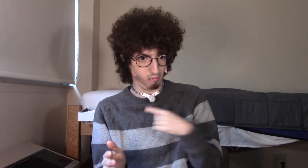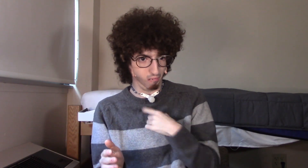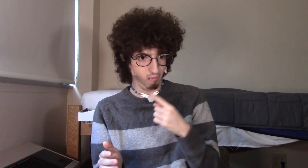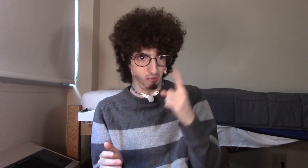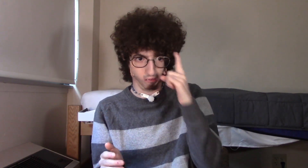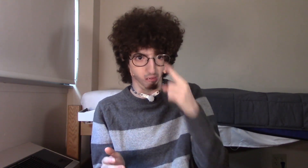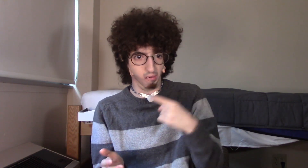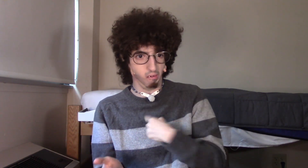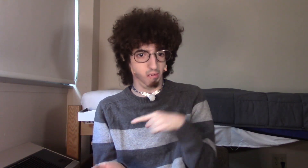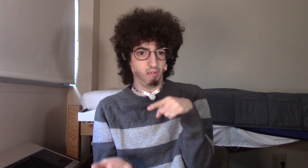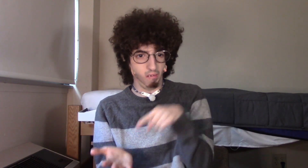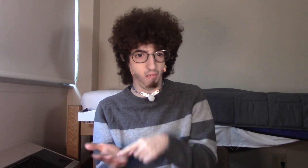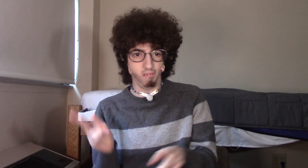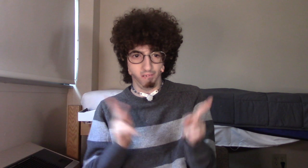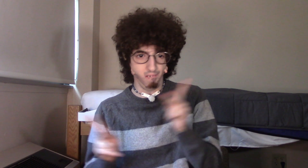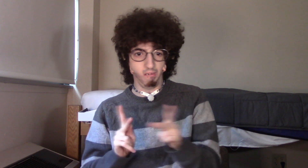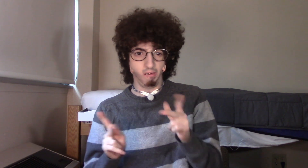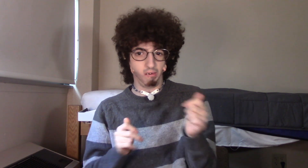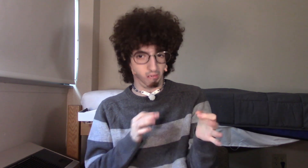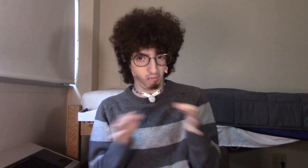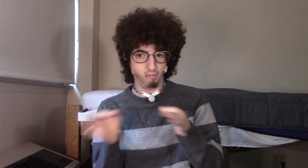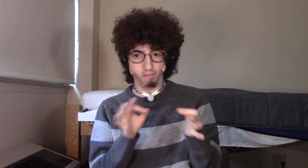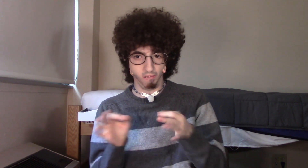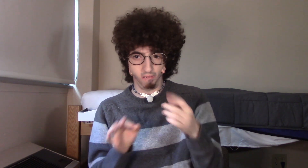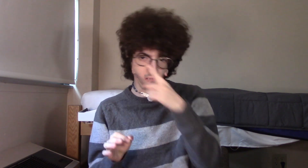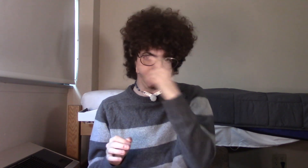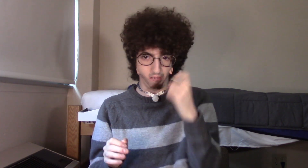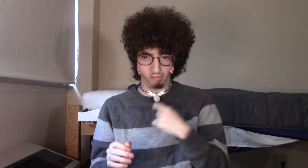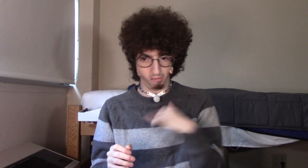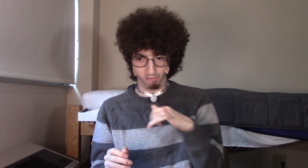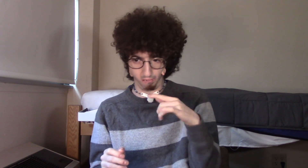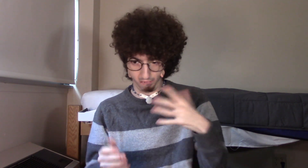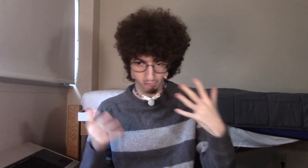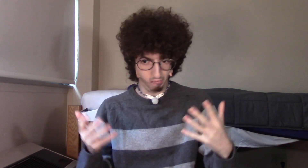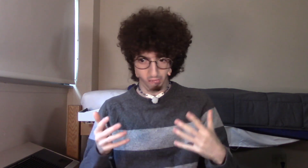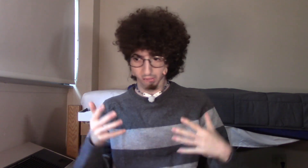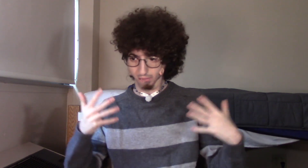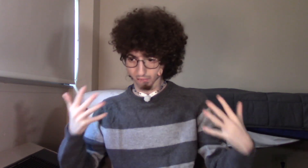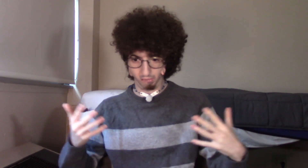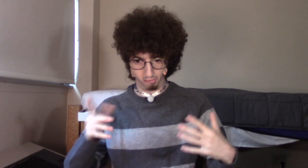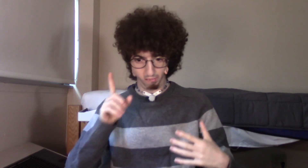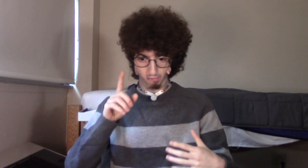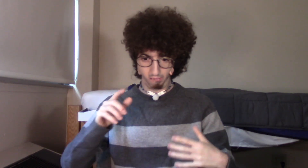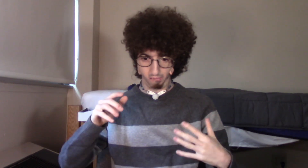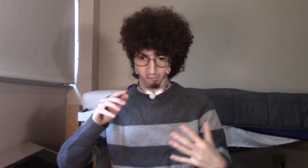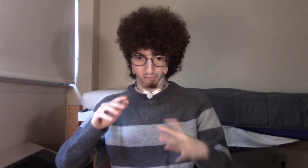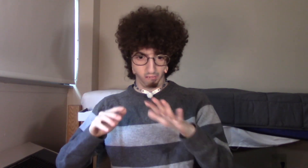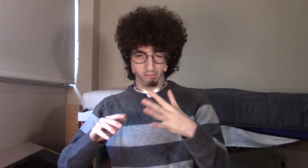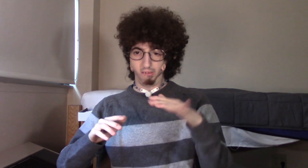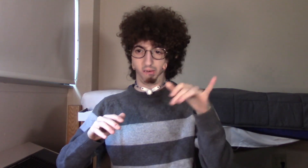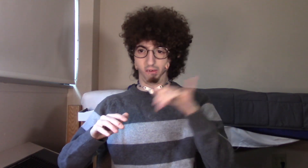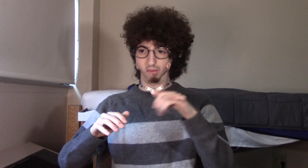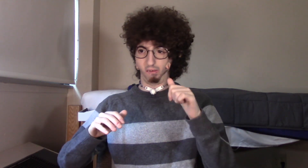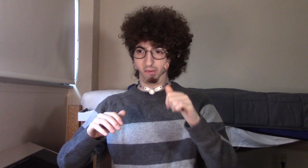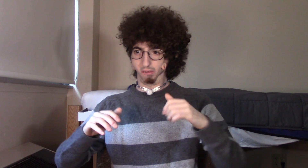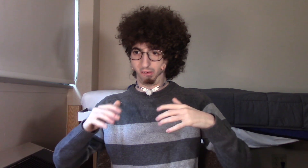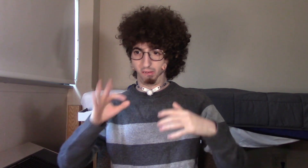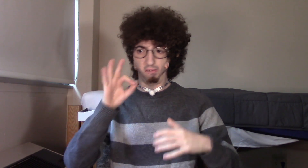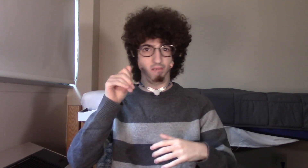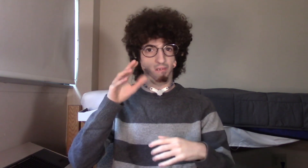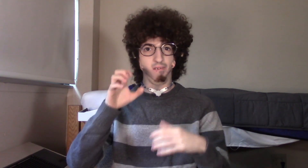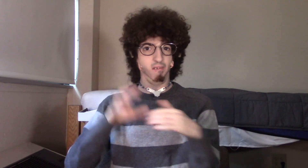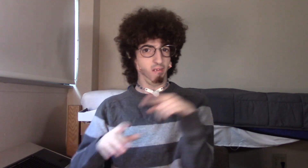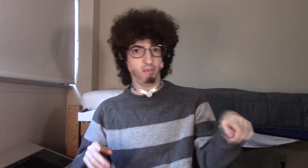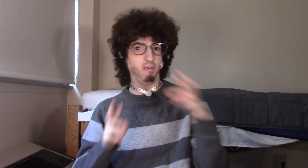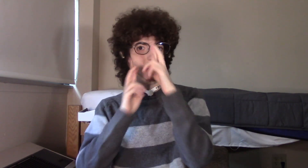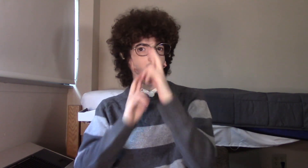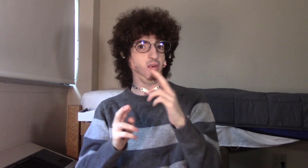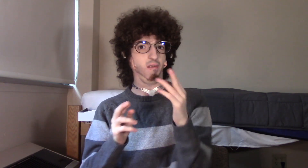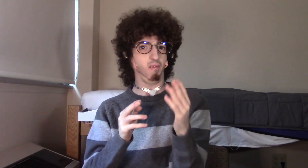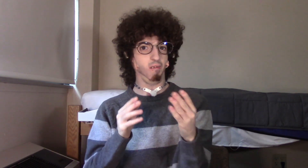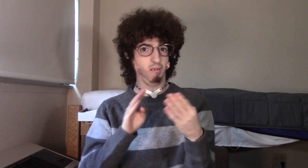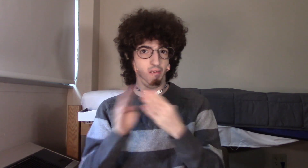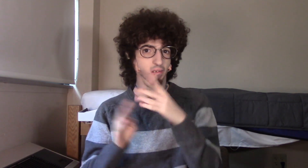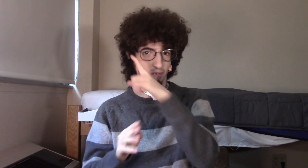I thought I owed people an explanation because I was kinda a face for these respective communities